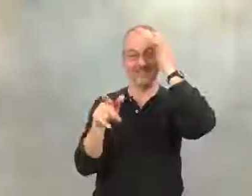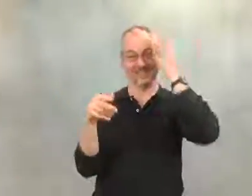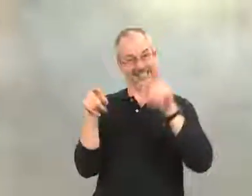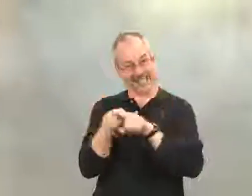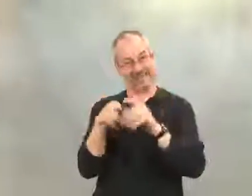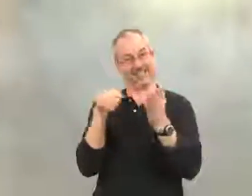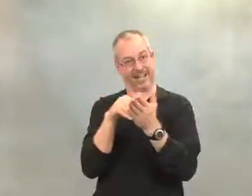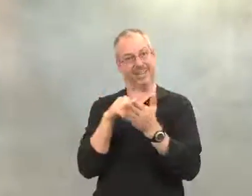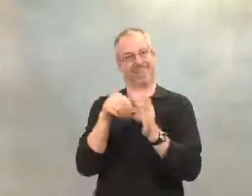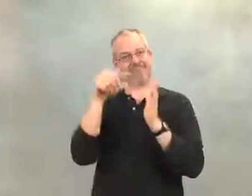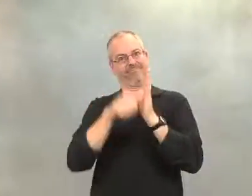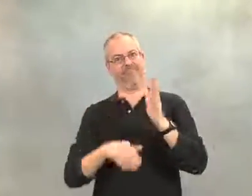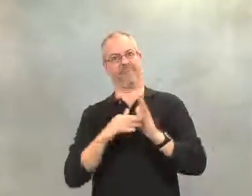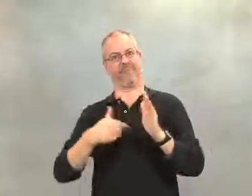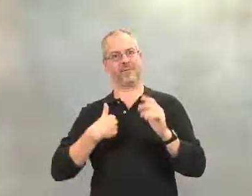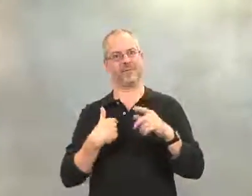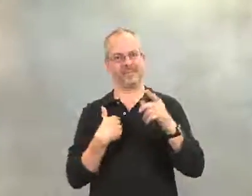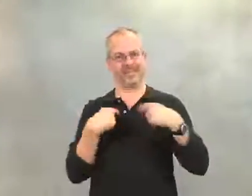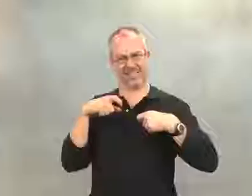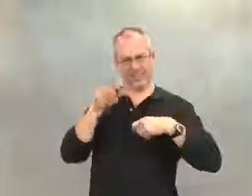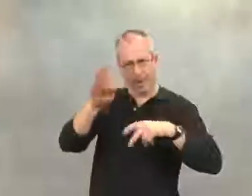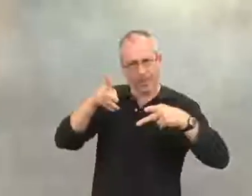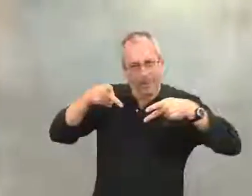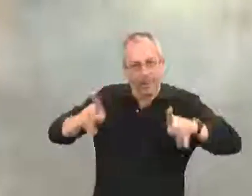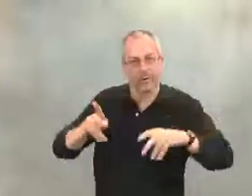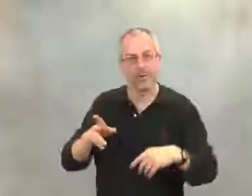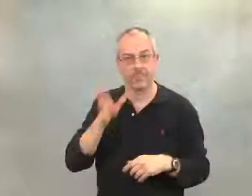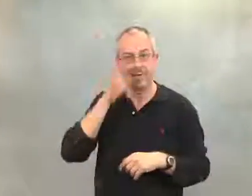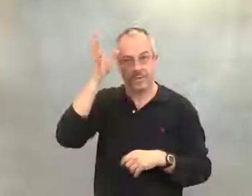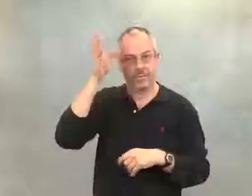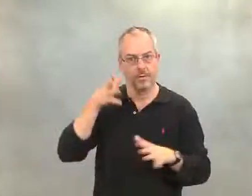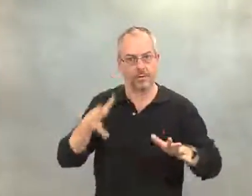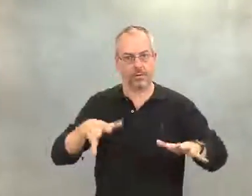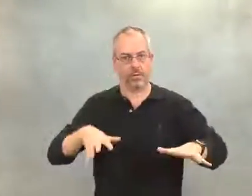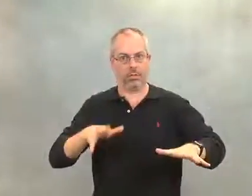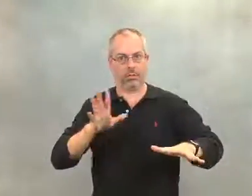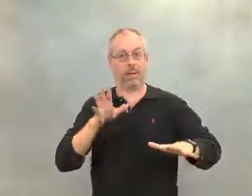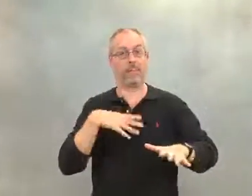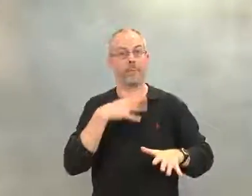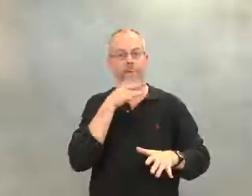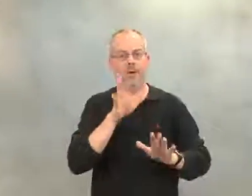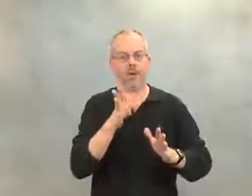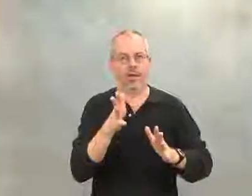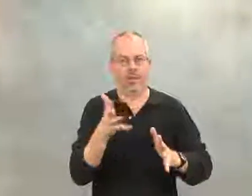The same doctor operated on me.